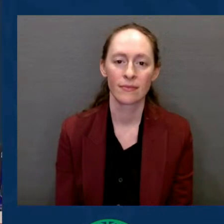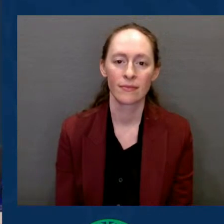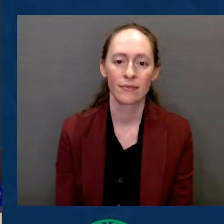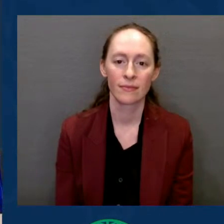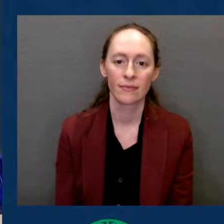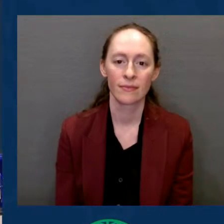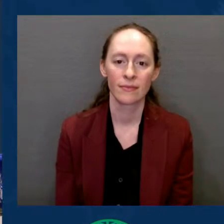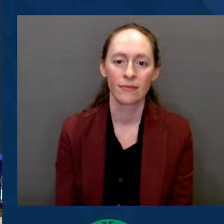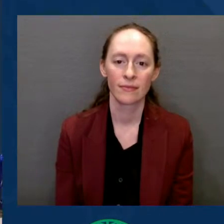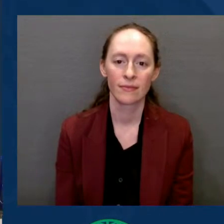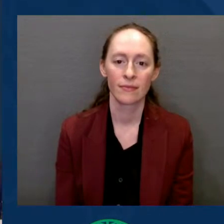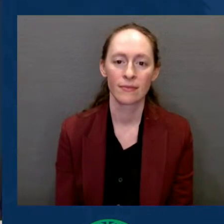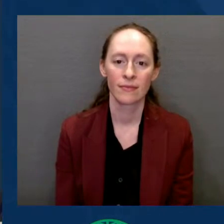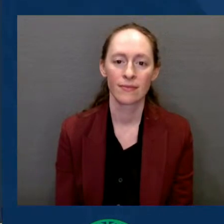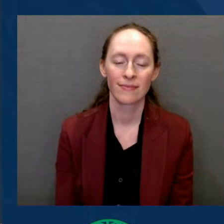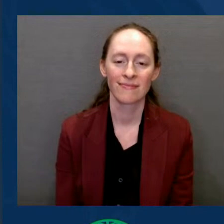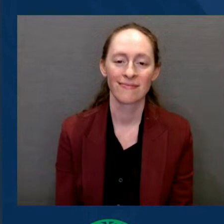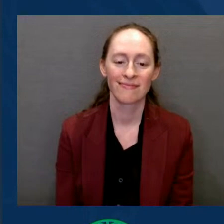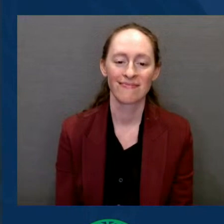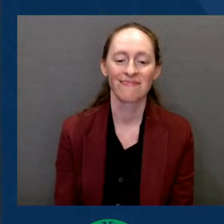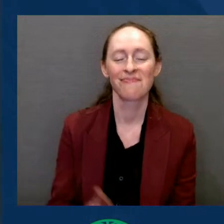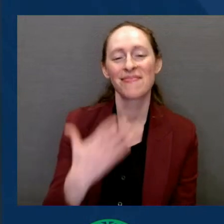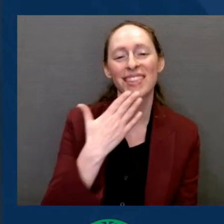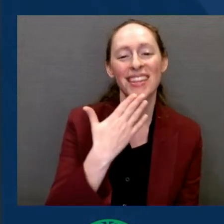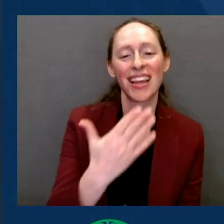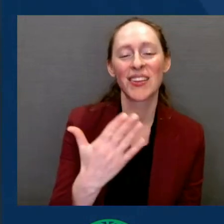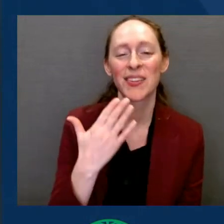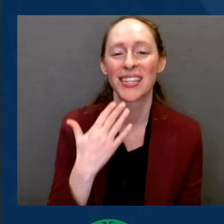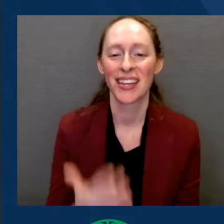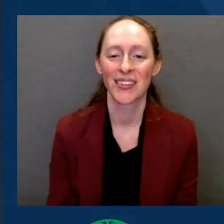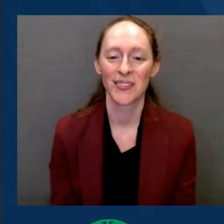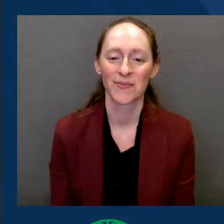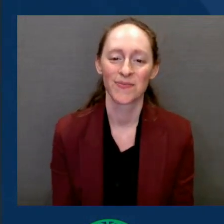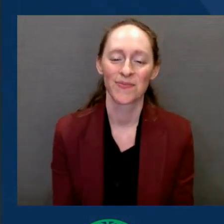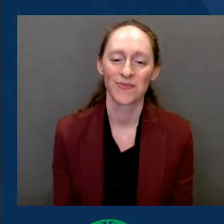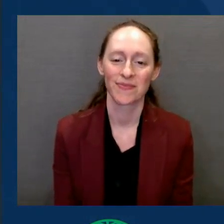The President: Thank you all very much for what has been,